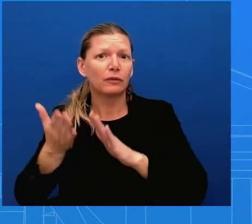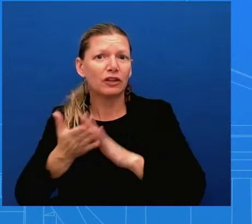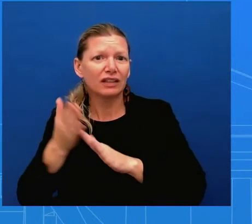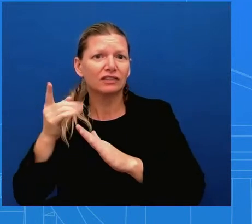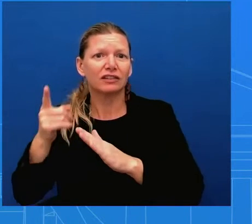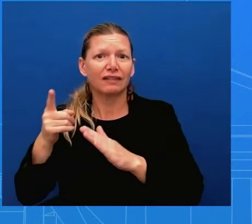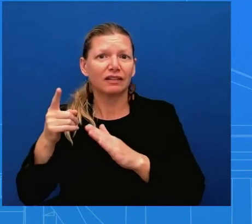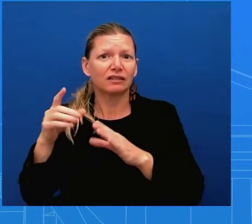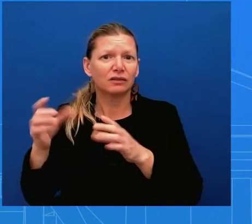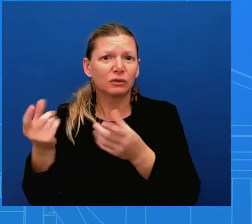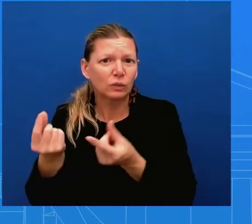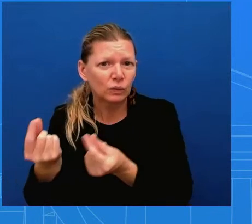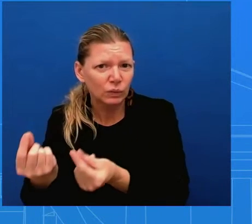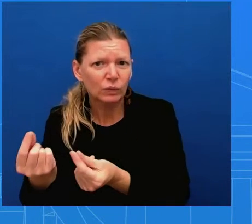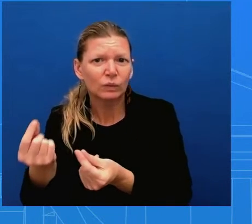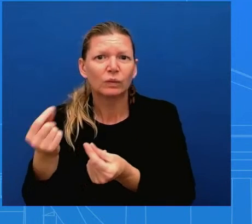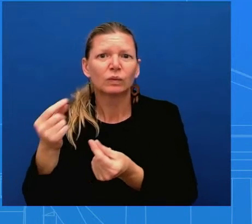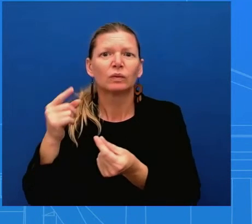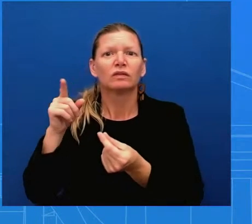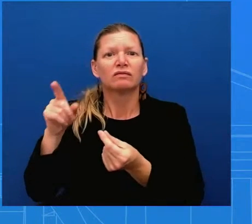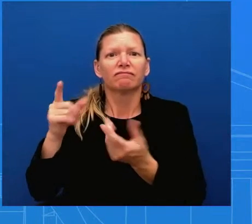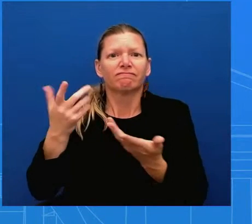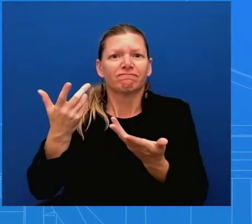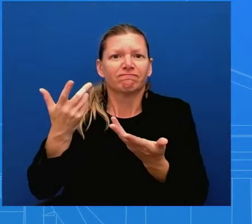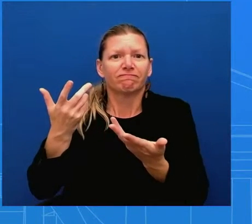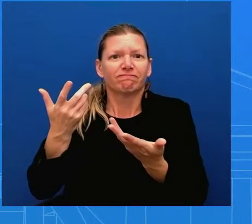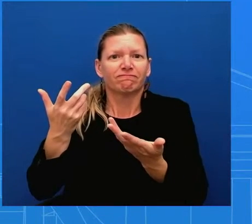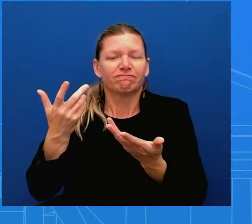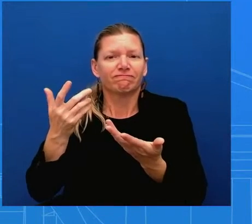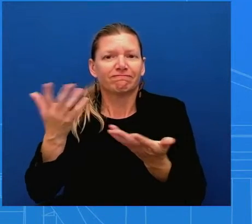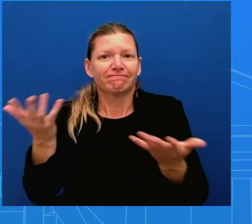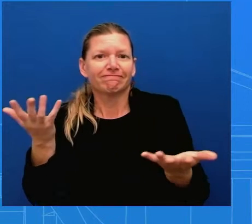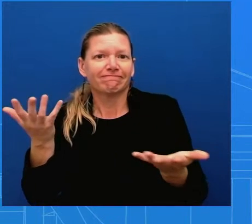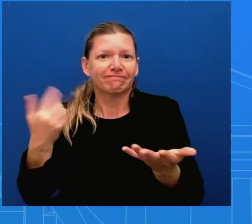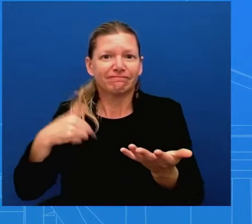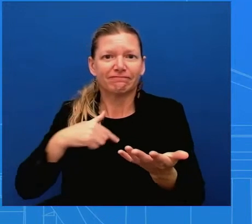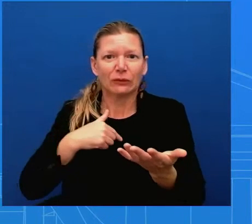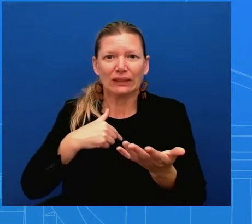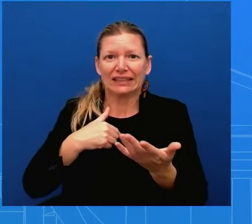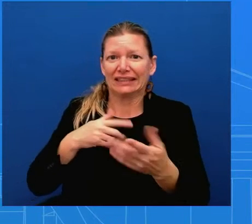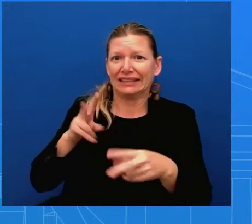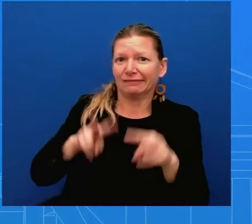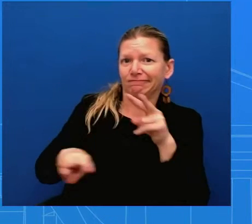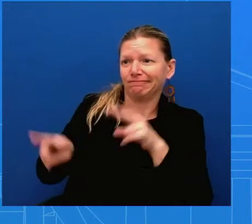and it will be based on a totality of factors. It's not a mathematical formula or a mechanical determination.